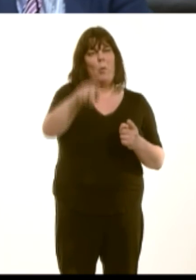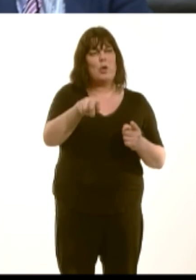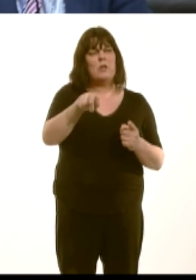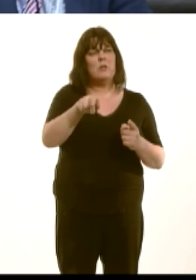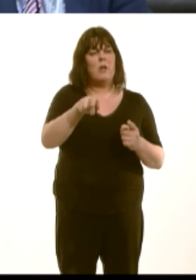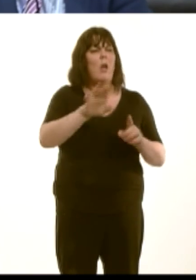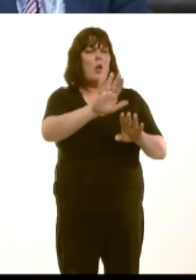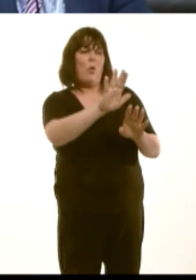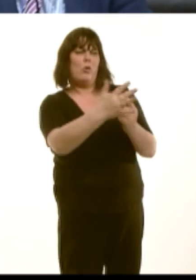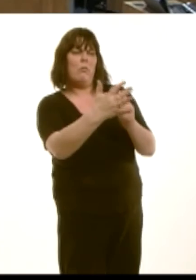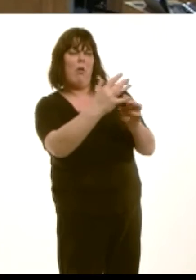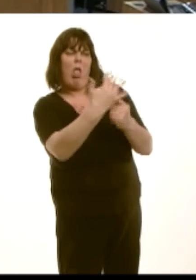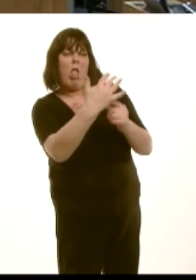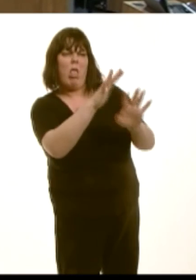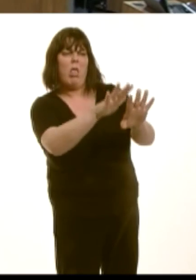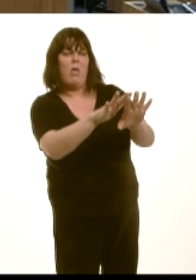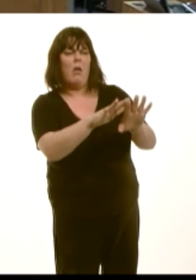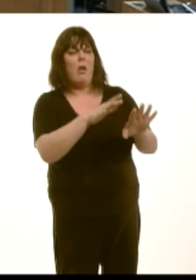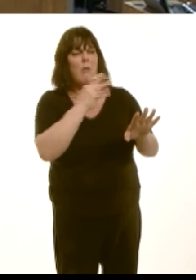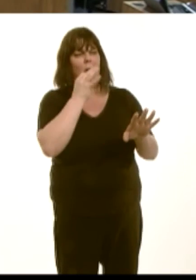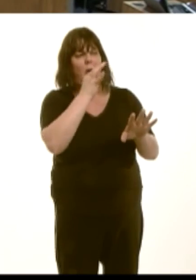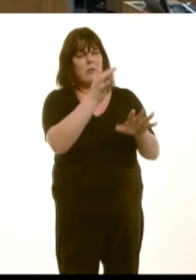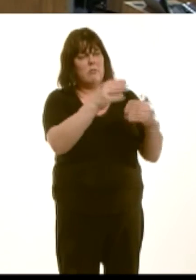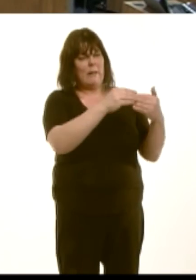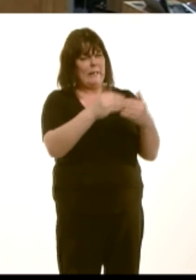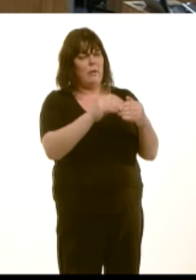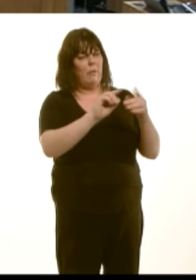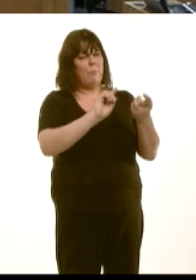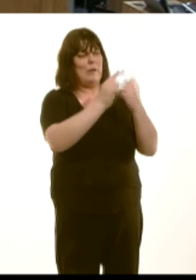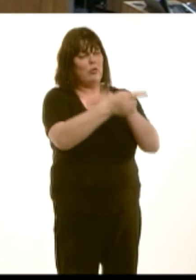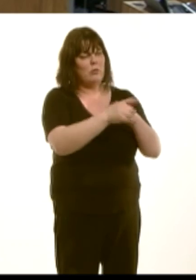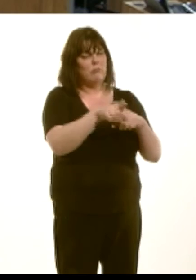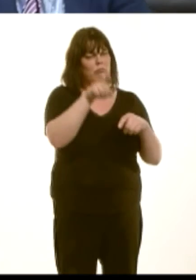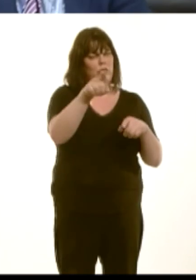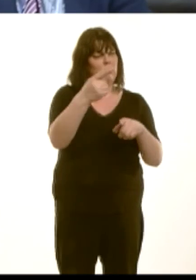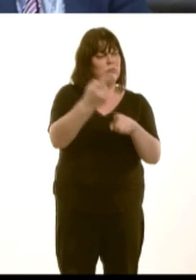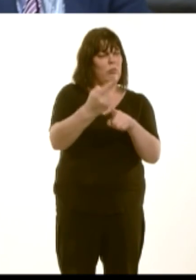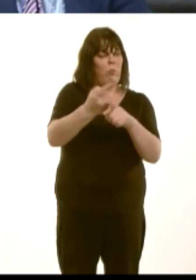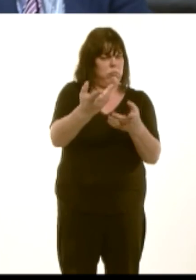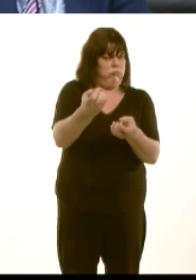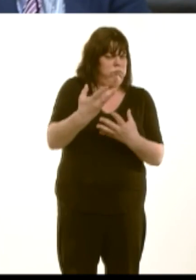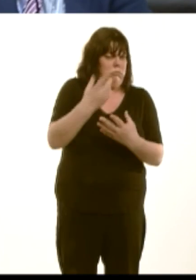No, no, no, donít try and speak on her behalf, please, Iíll ask the leader of the oppositionósheís well able to speak on her own behalf.